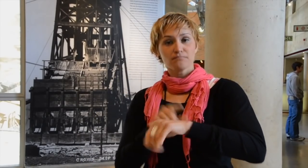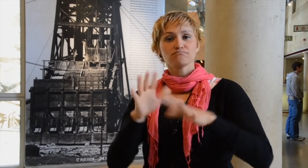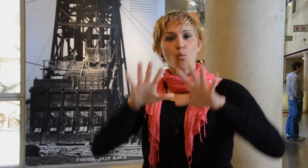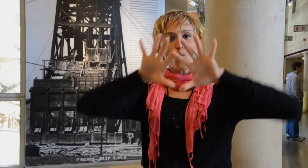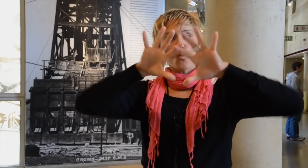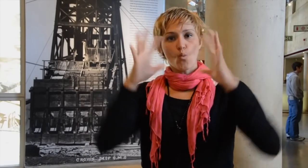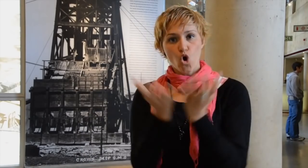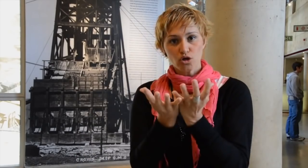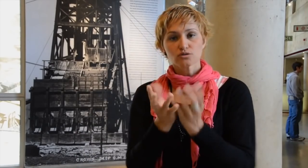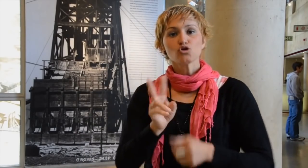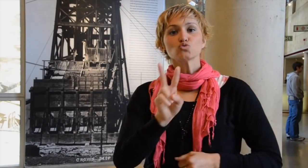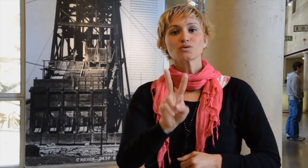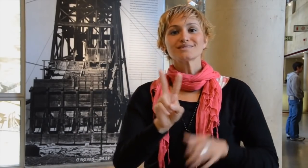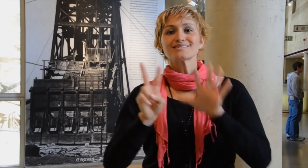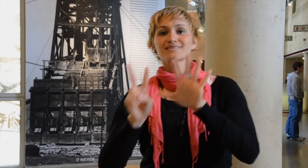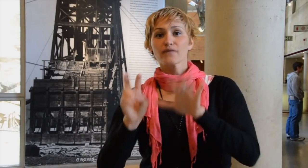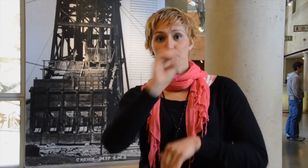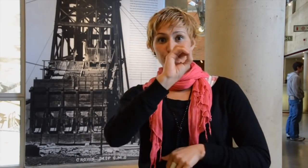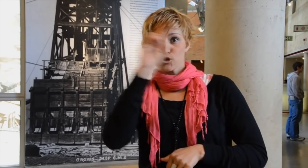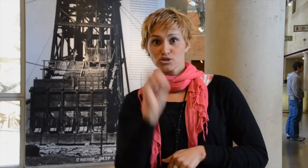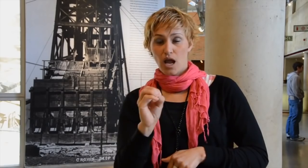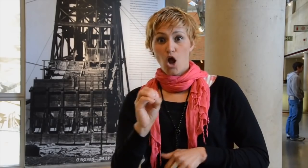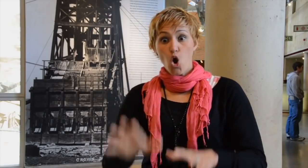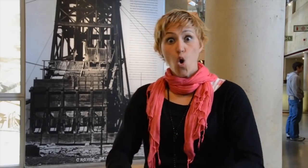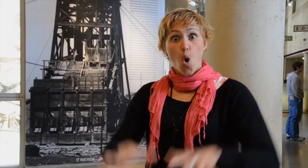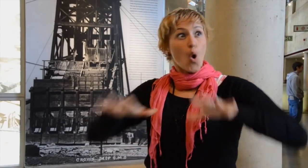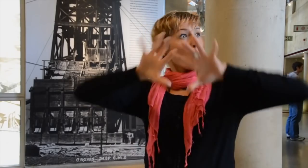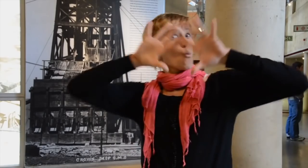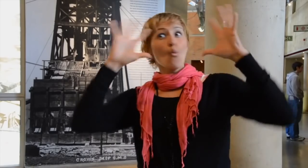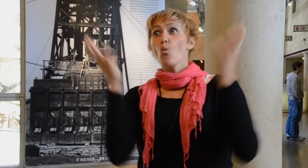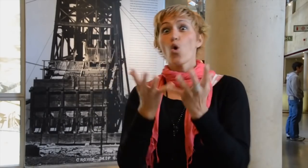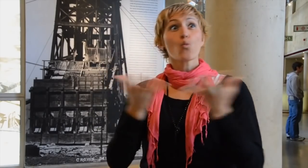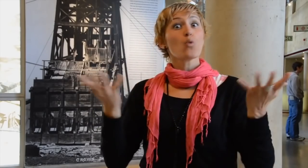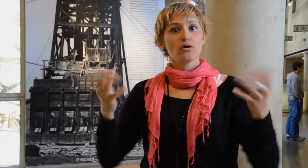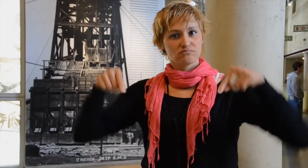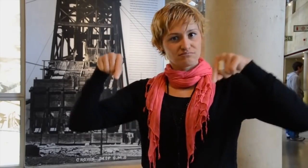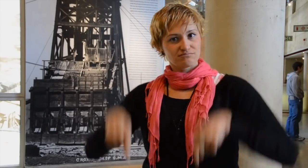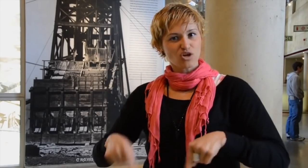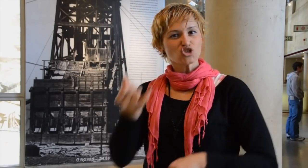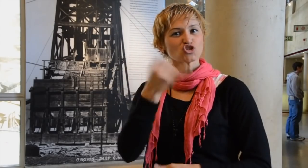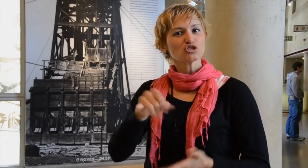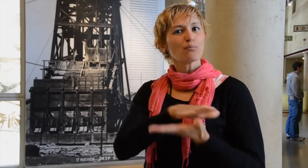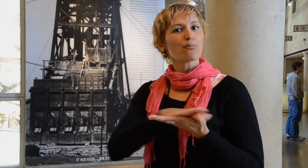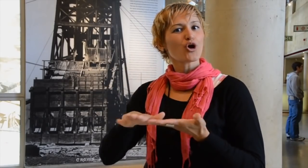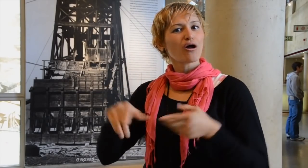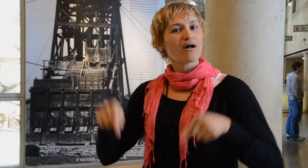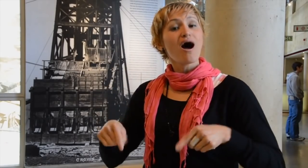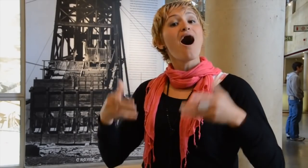At that time, 27% of the world’s gold